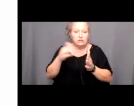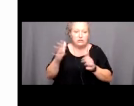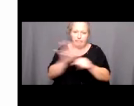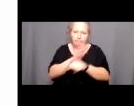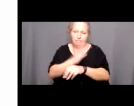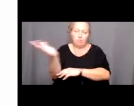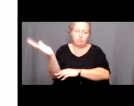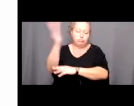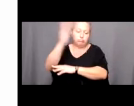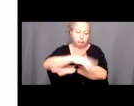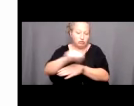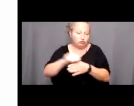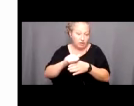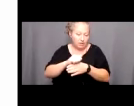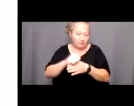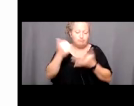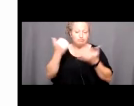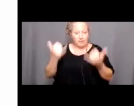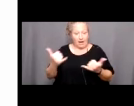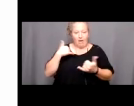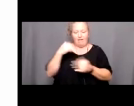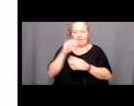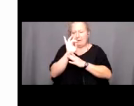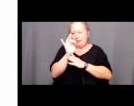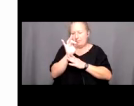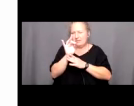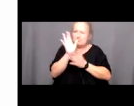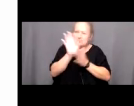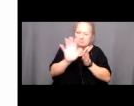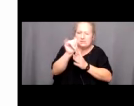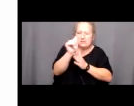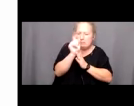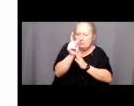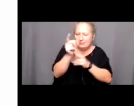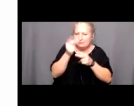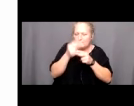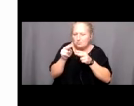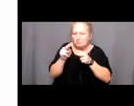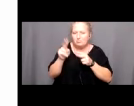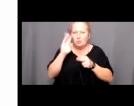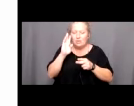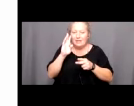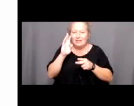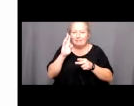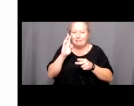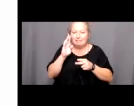today I have 8-10 minutes so I will go a very high level overview